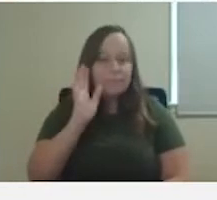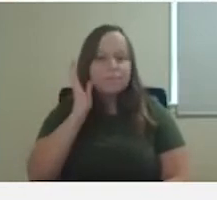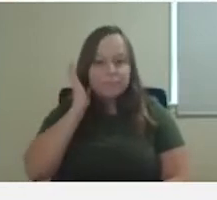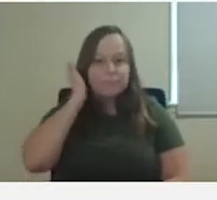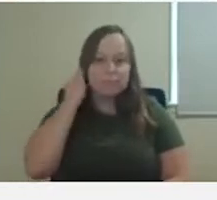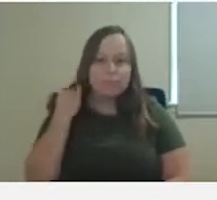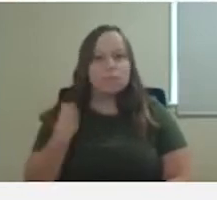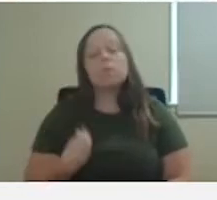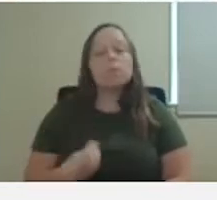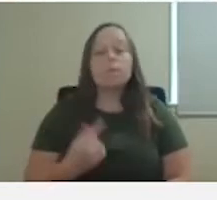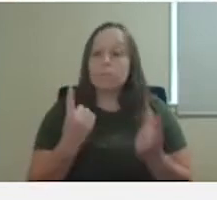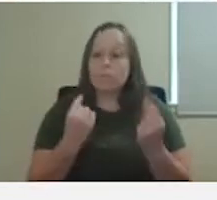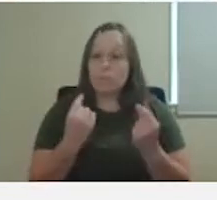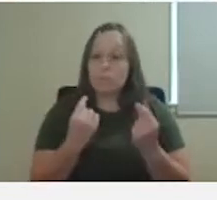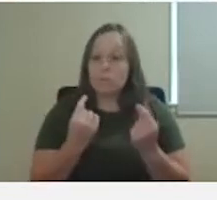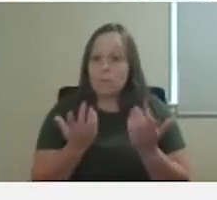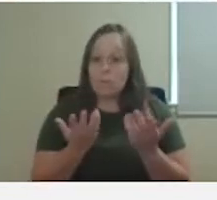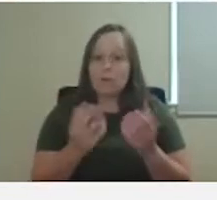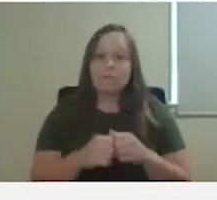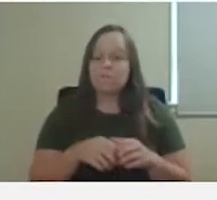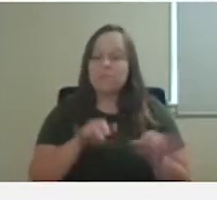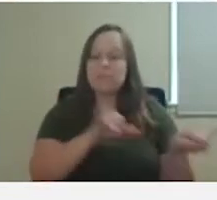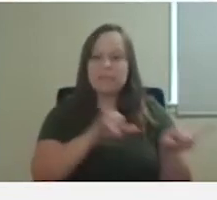You request the ballot very similar to how